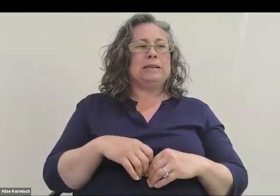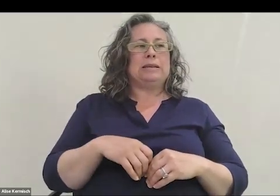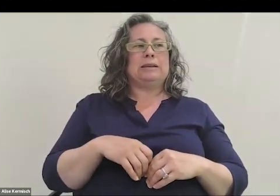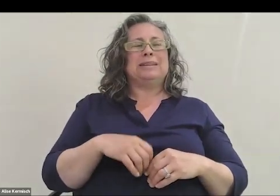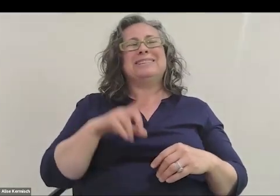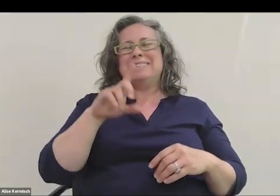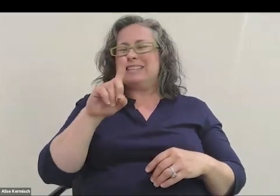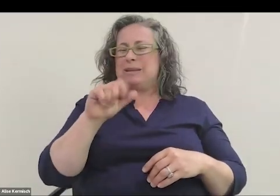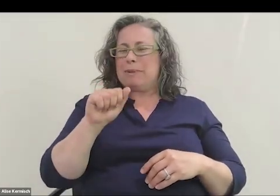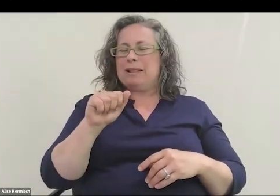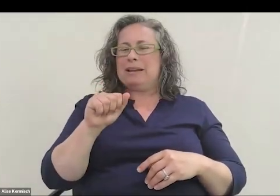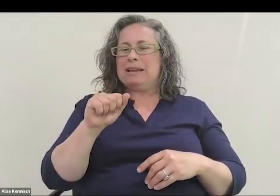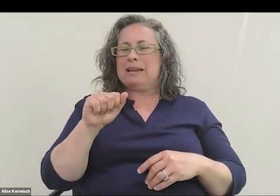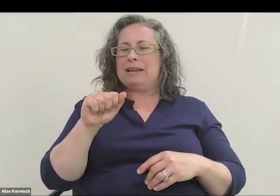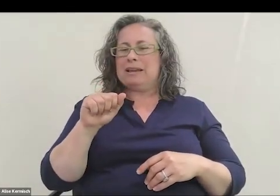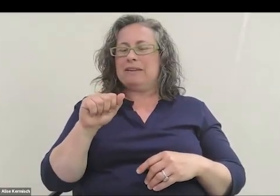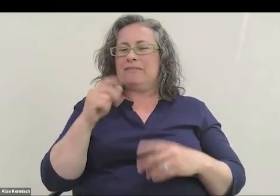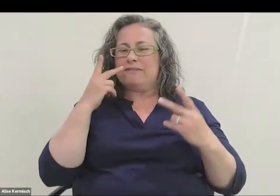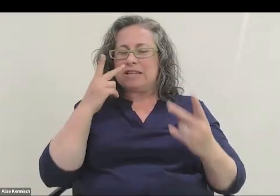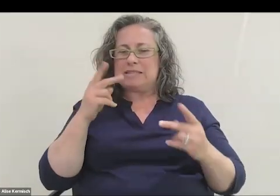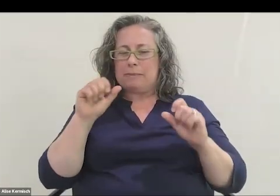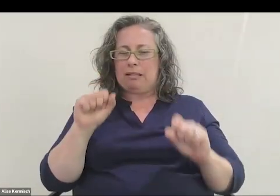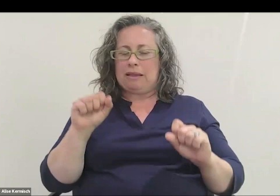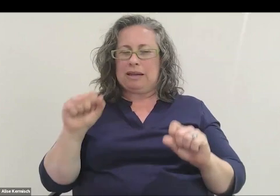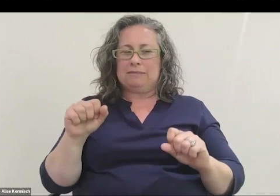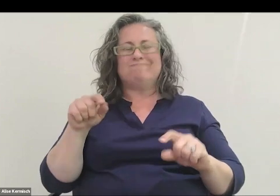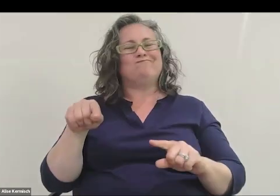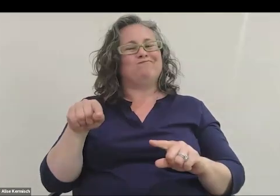even though it's located in the US, brings into conversation